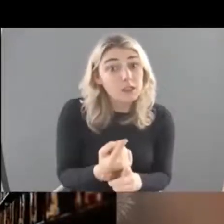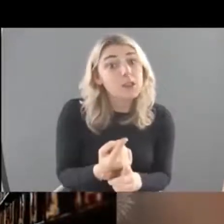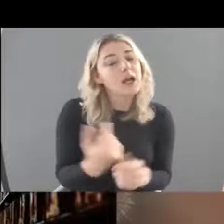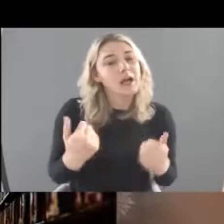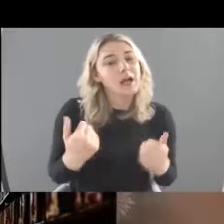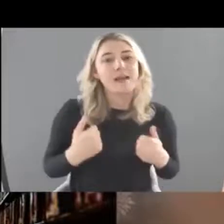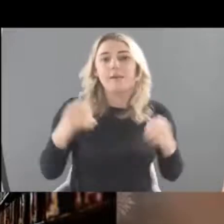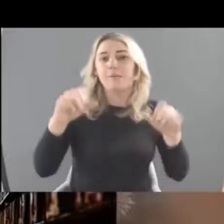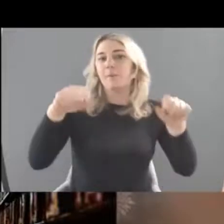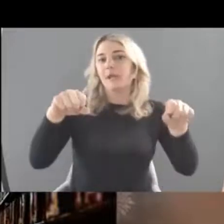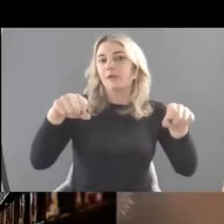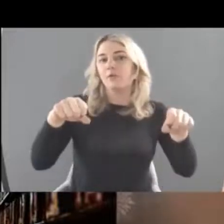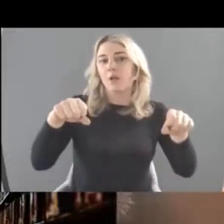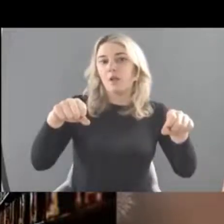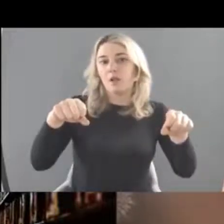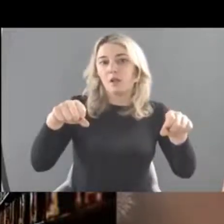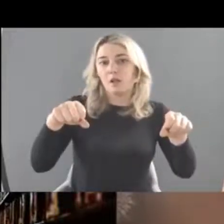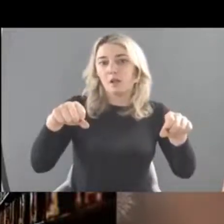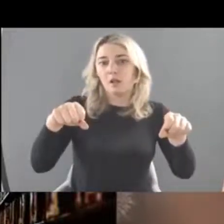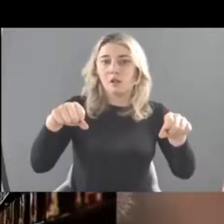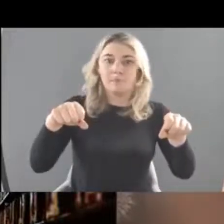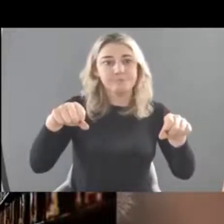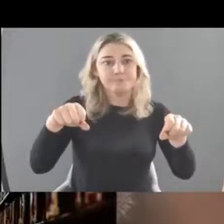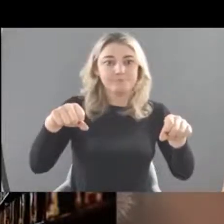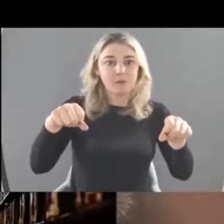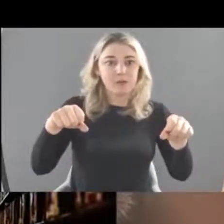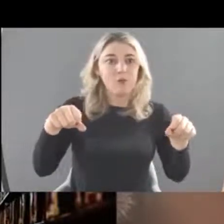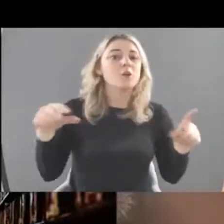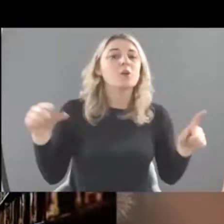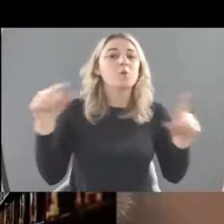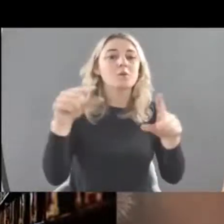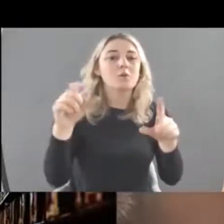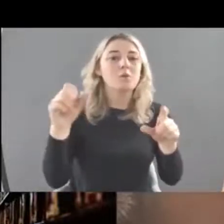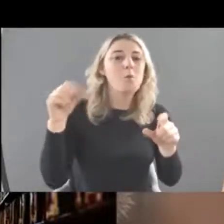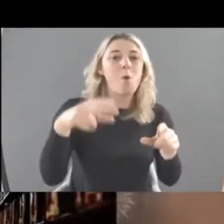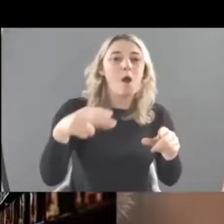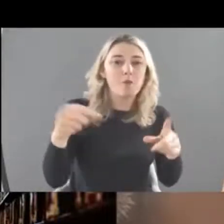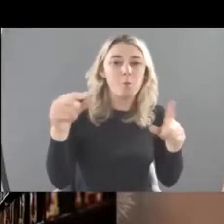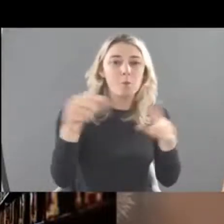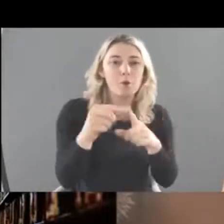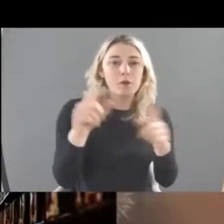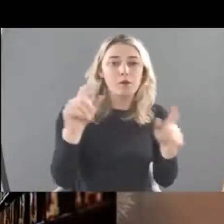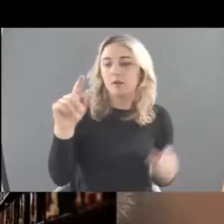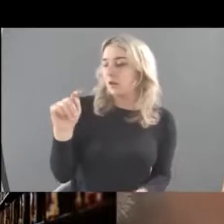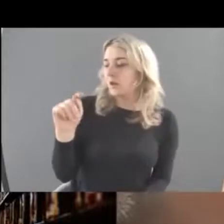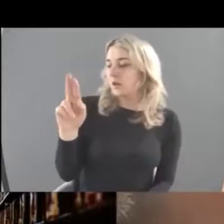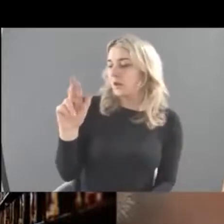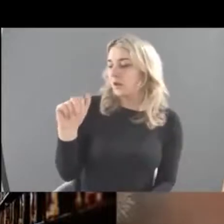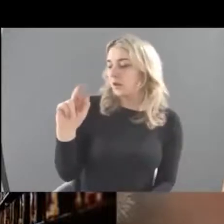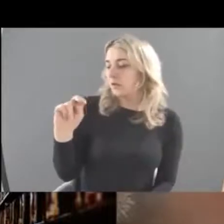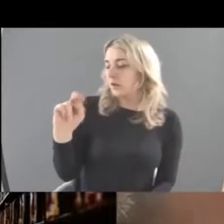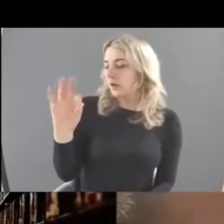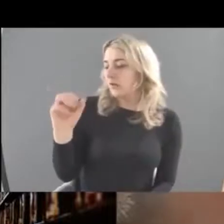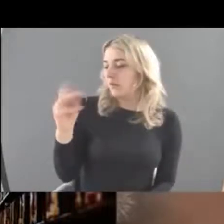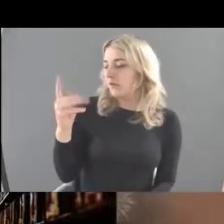to throw around the word transformative, right? But I think that if we do it the right way, it really can be transformative.